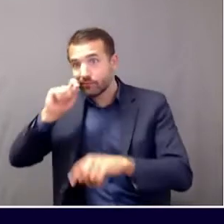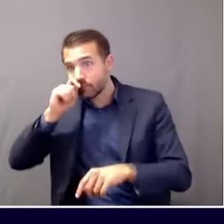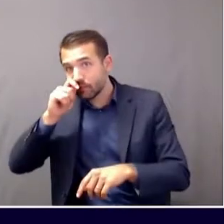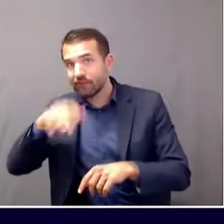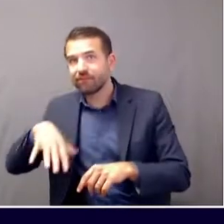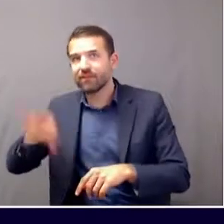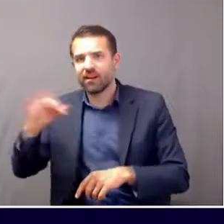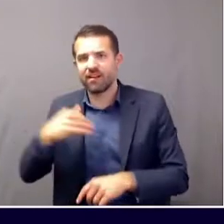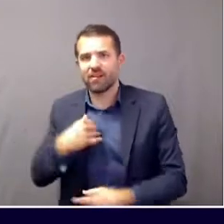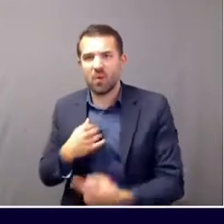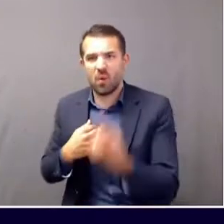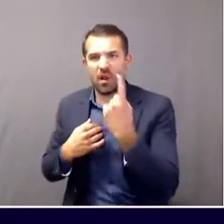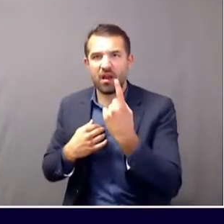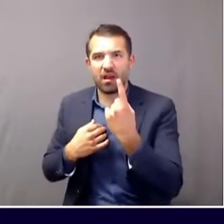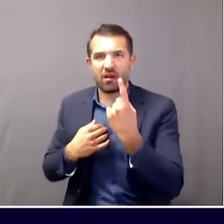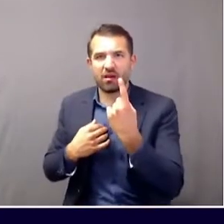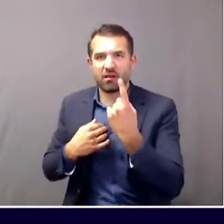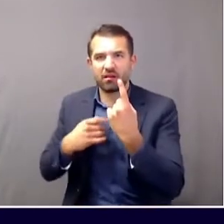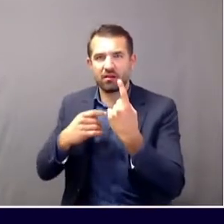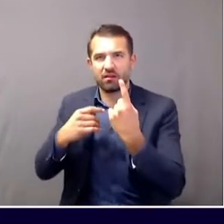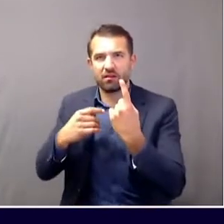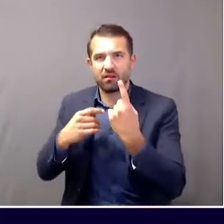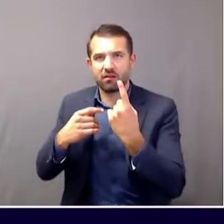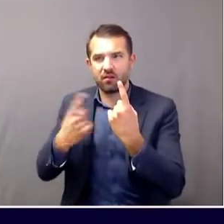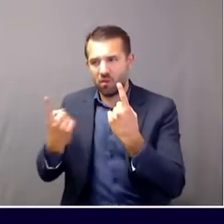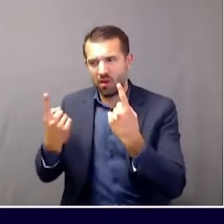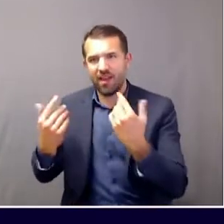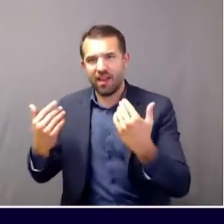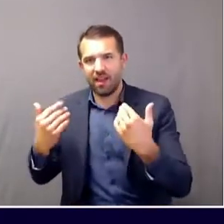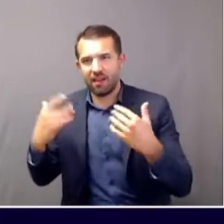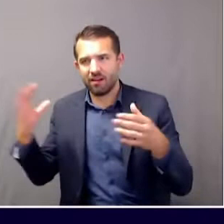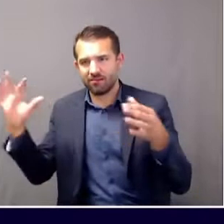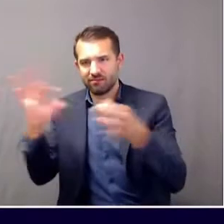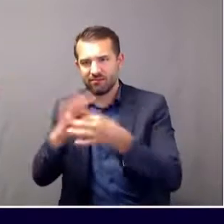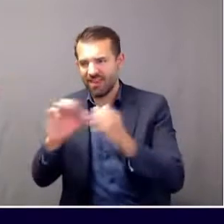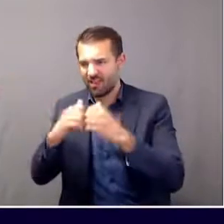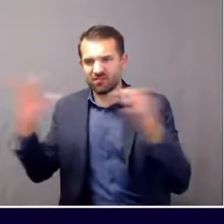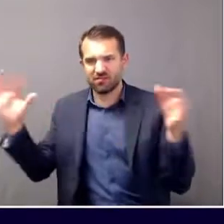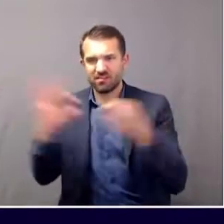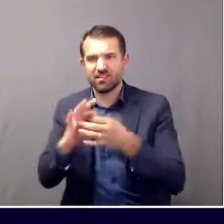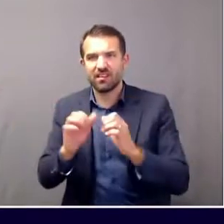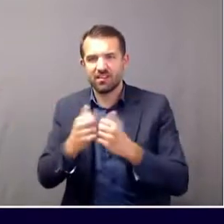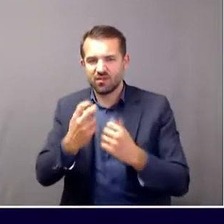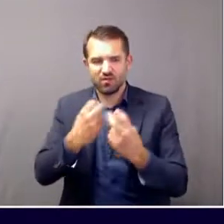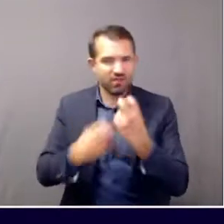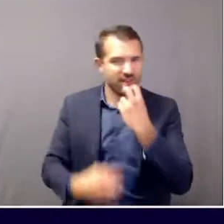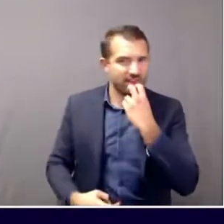really stagnant you know you're